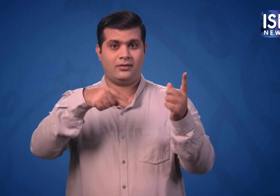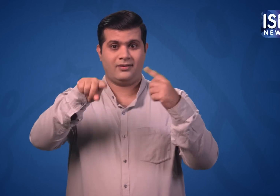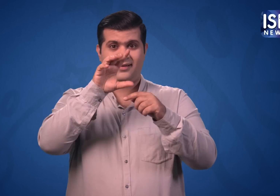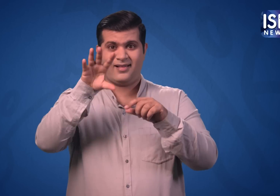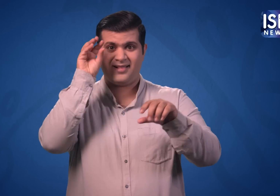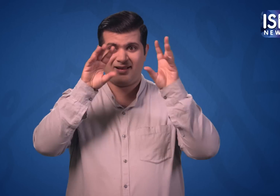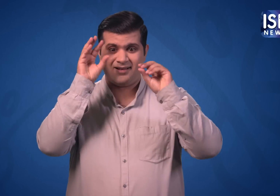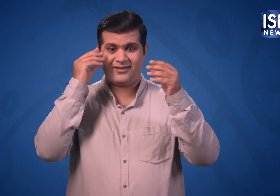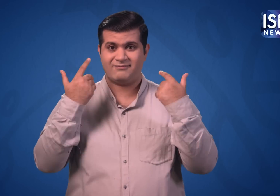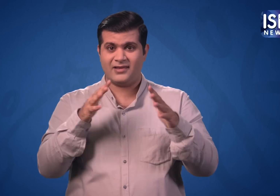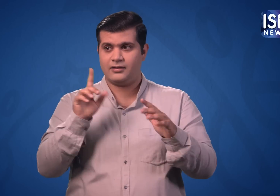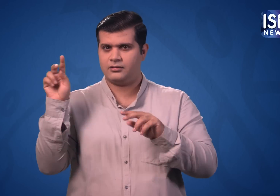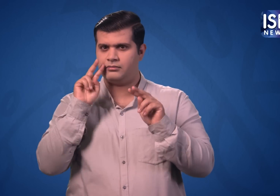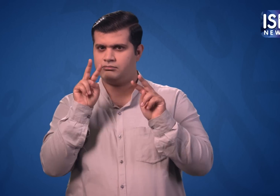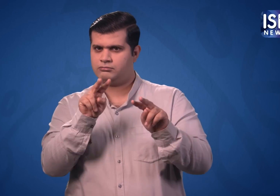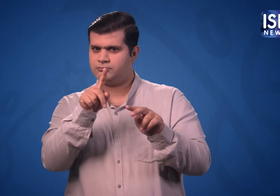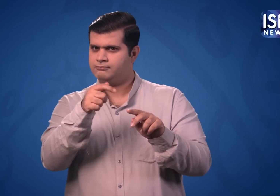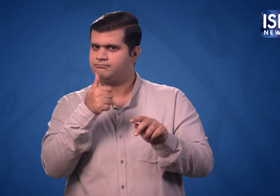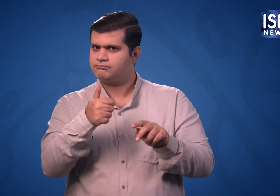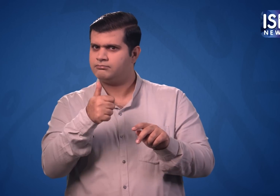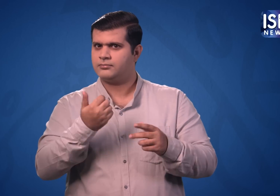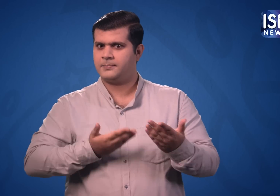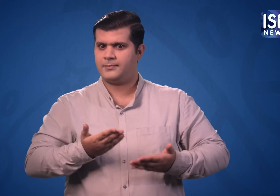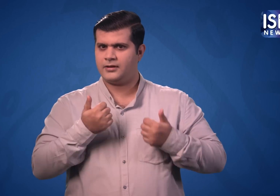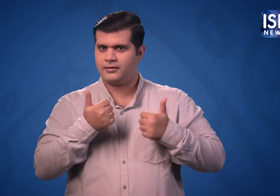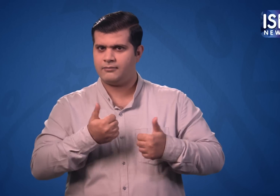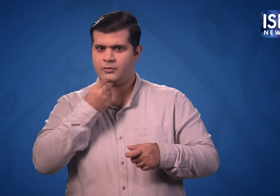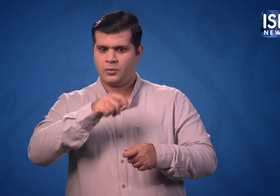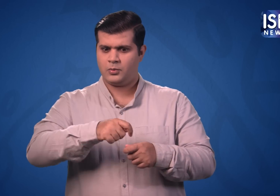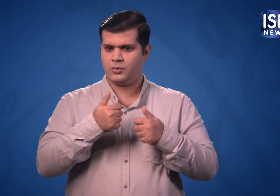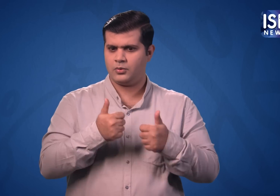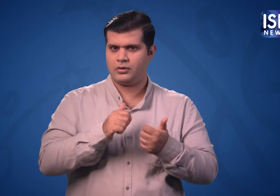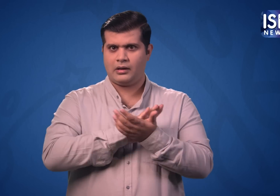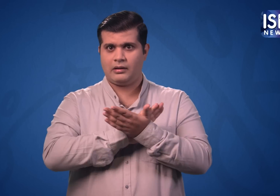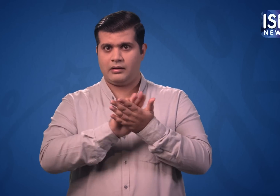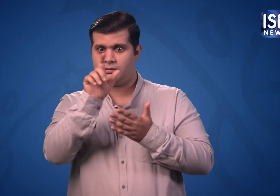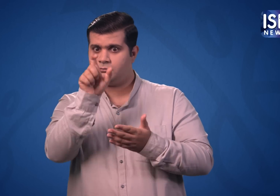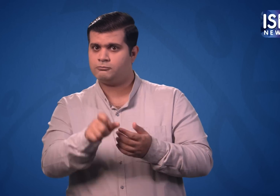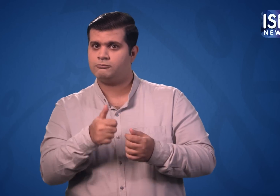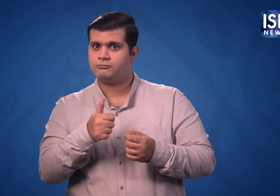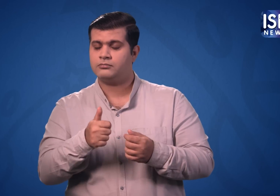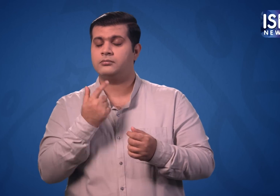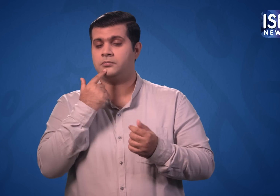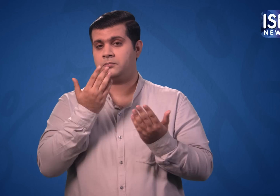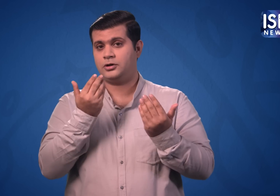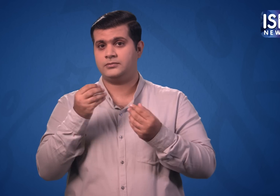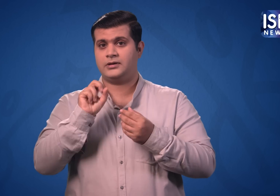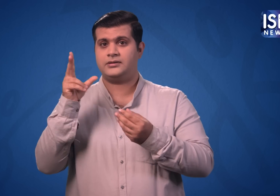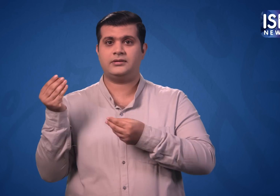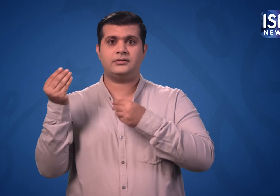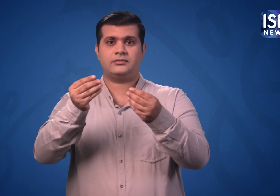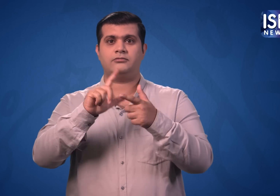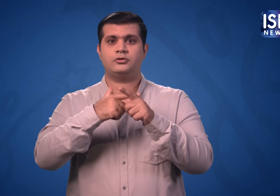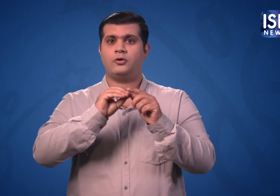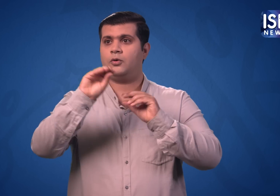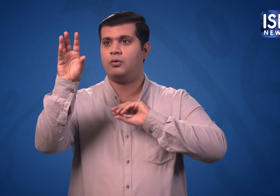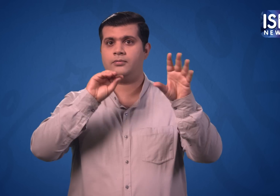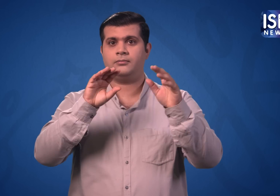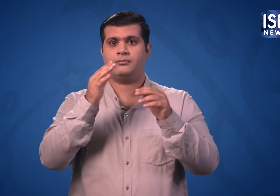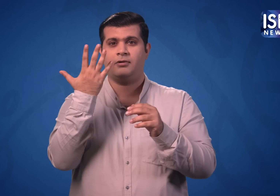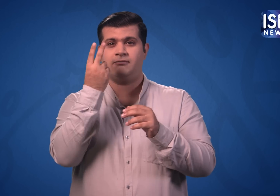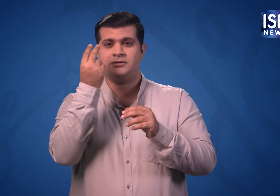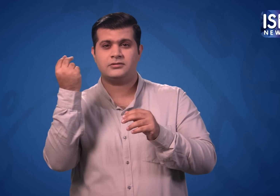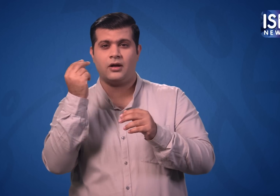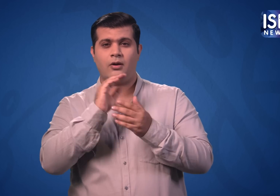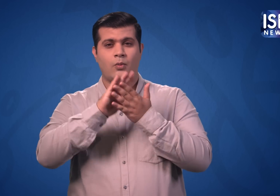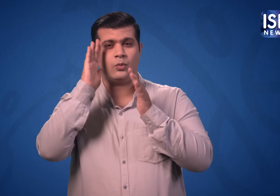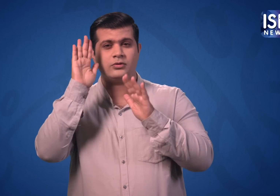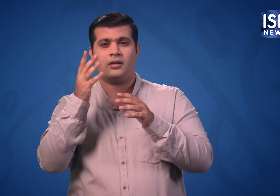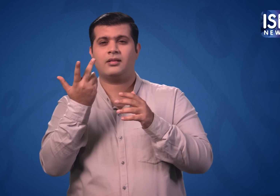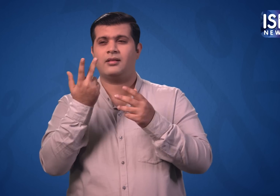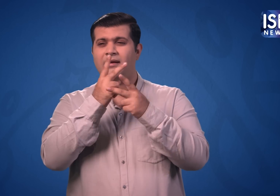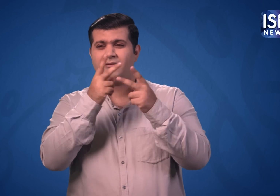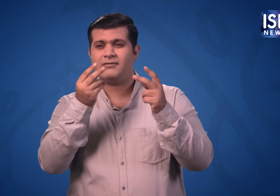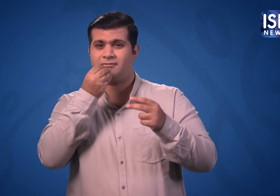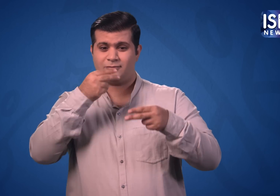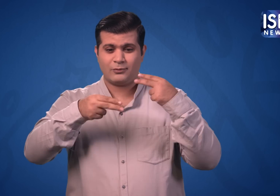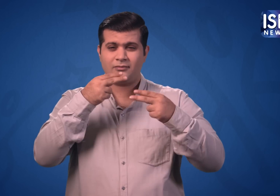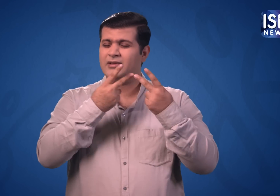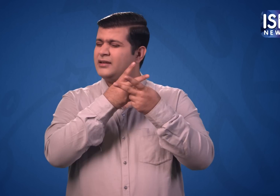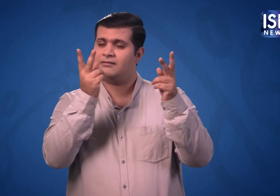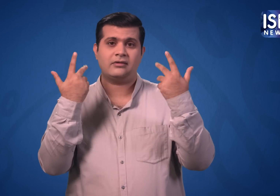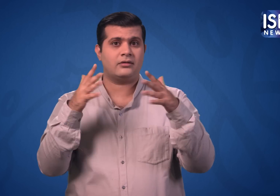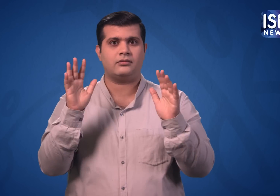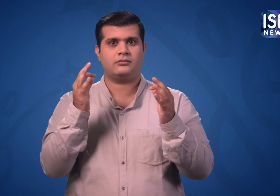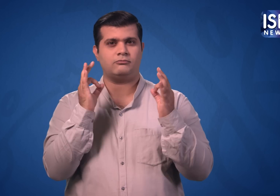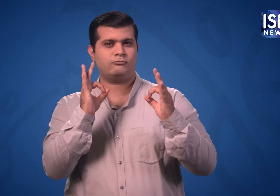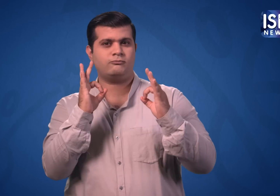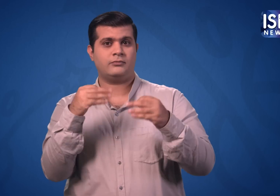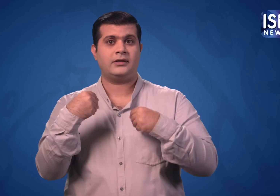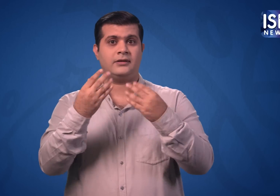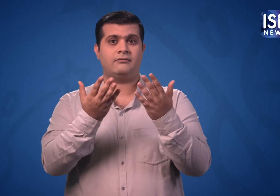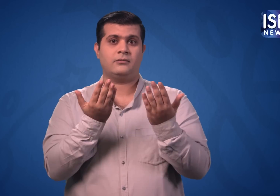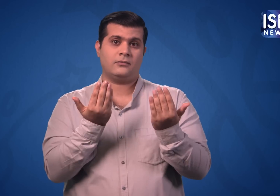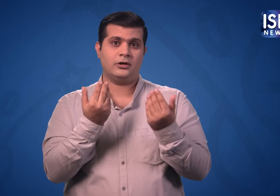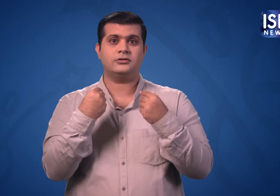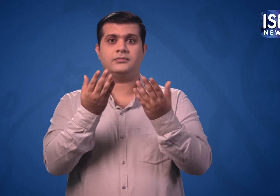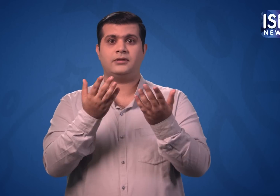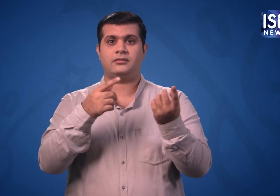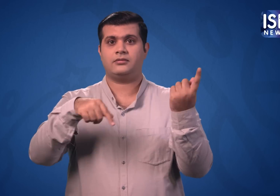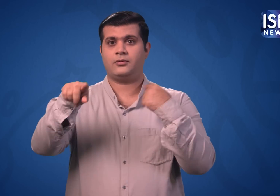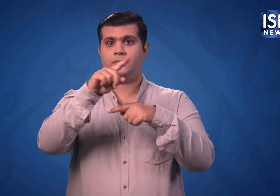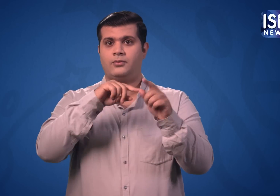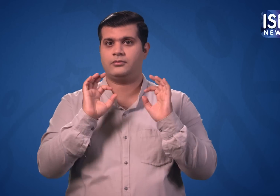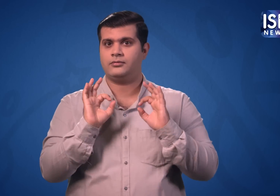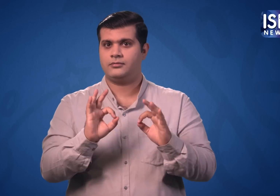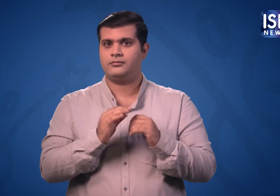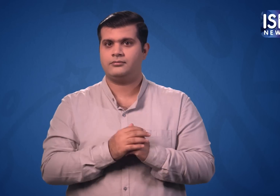After completion of the one year course, placement will be given to the successful students by DEEDS in a respectable Hotel or Restaurant.